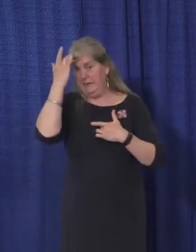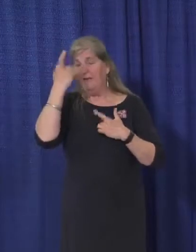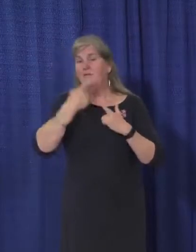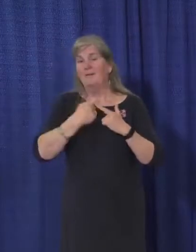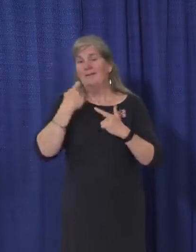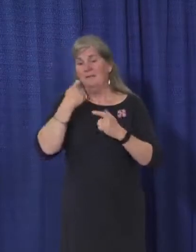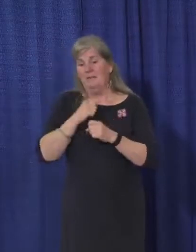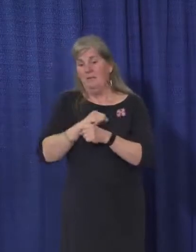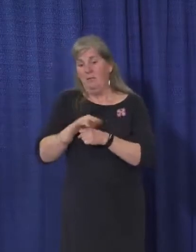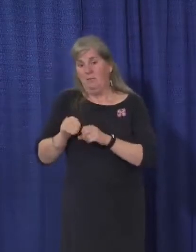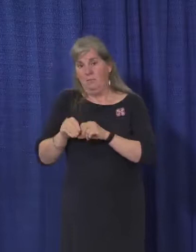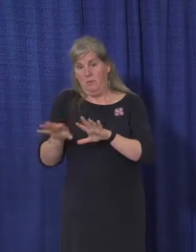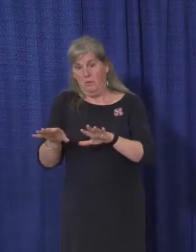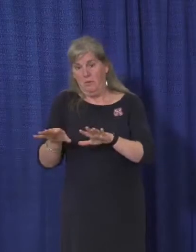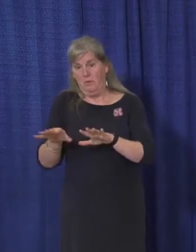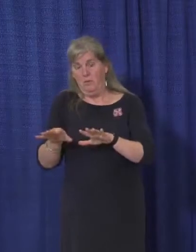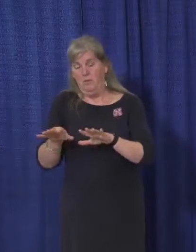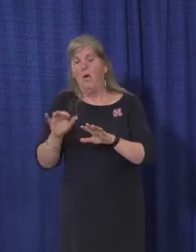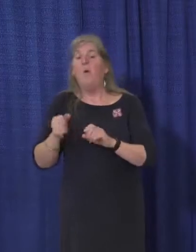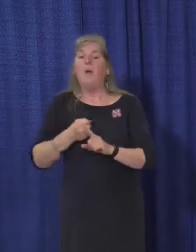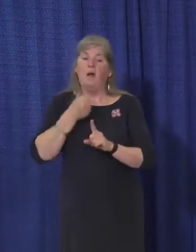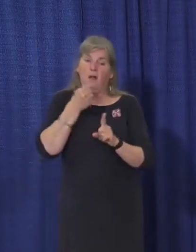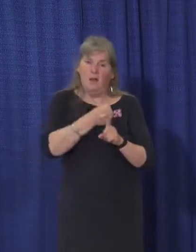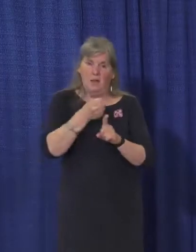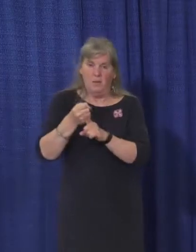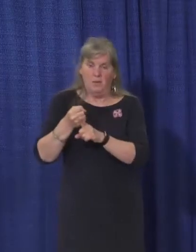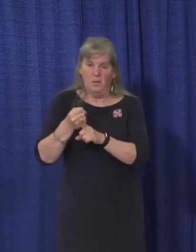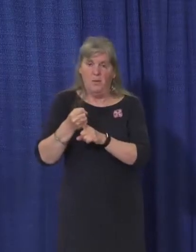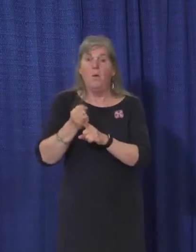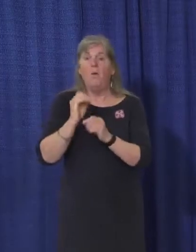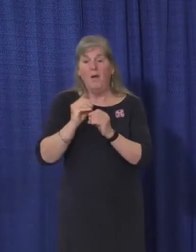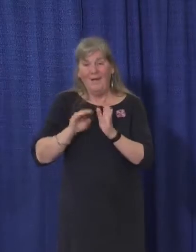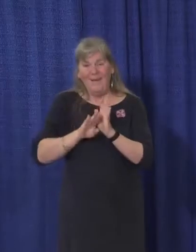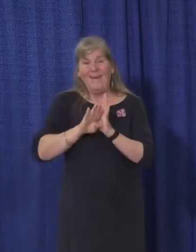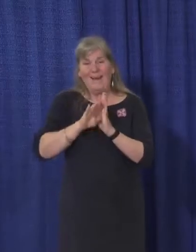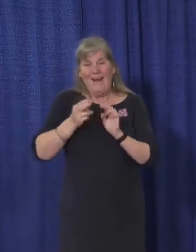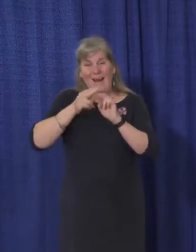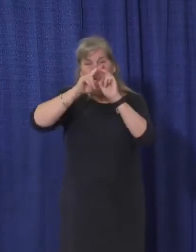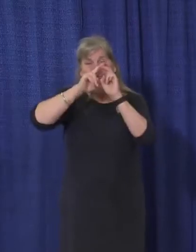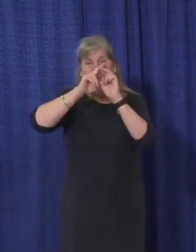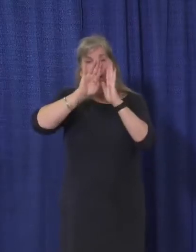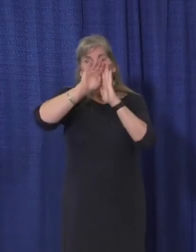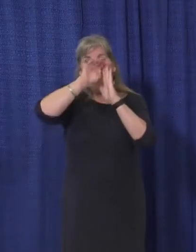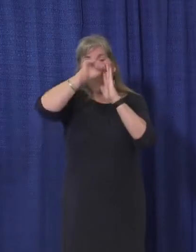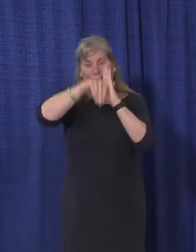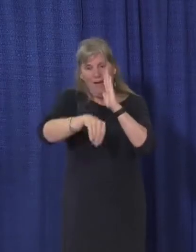know this outbreak although affecting many will eventually peak and and.